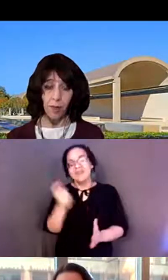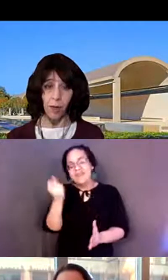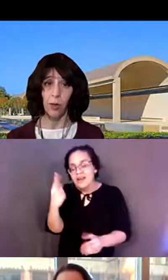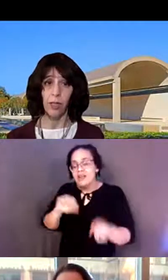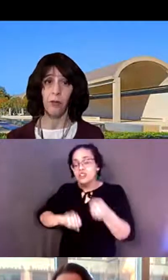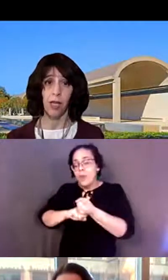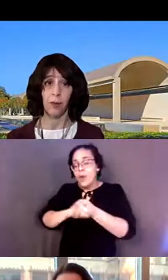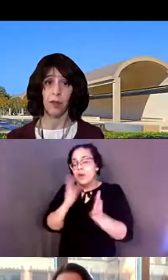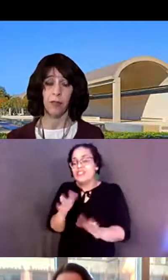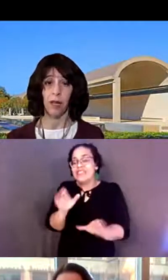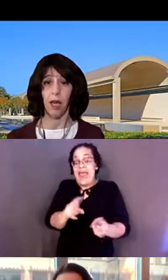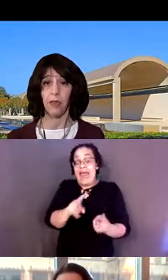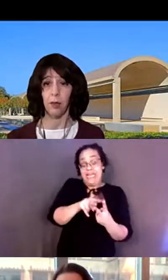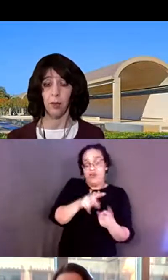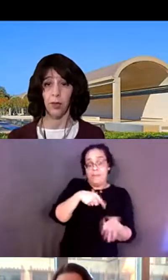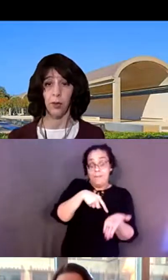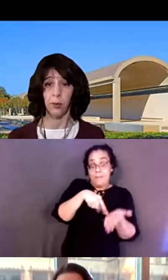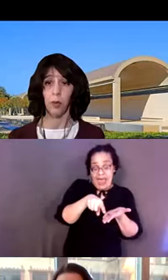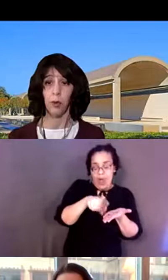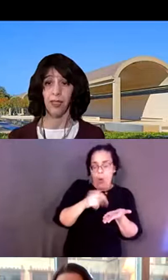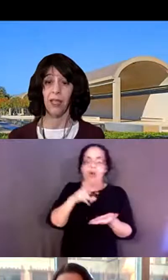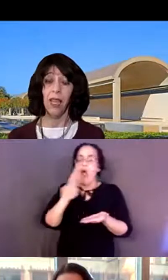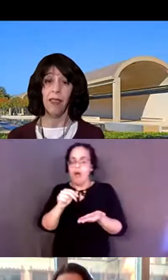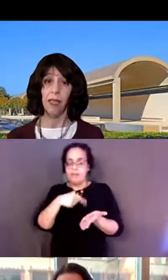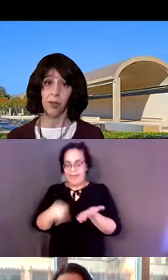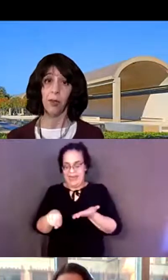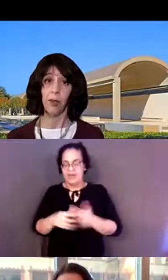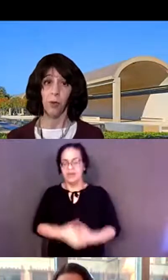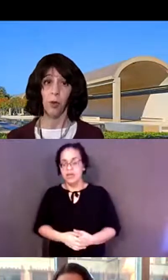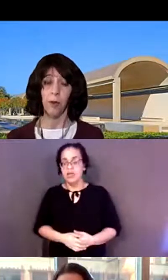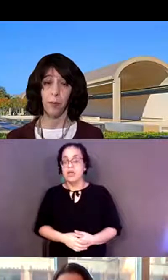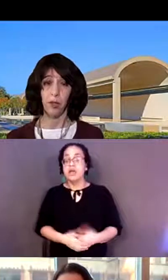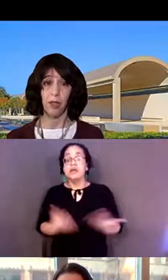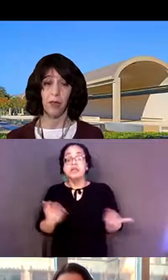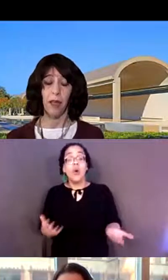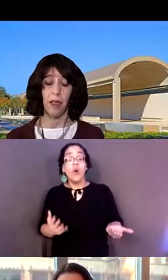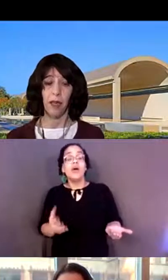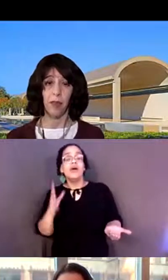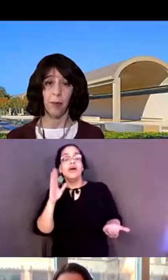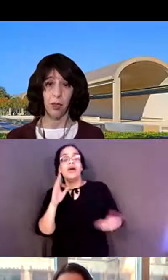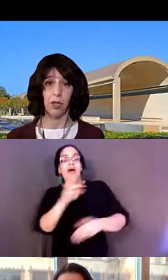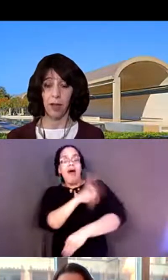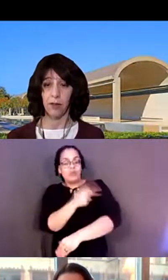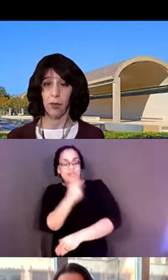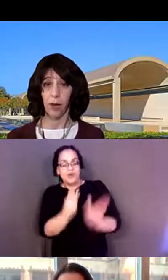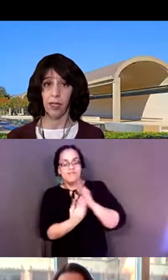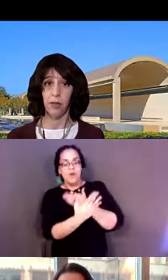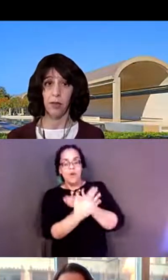So if a hospital denies the right to a support person, they need to inform the